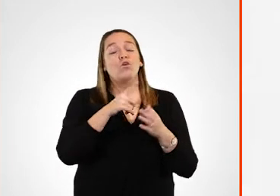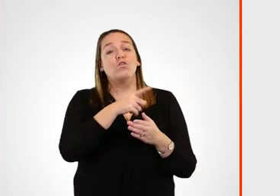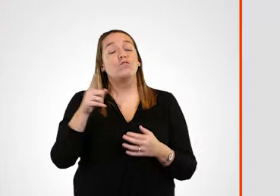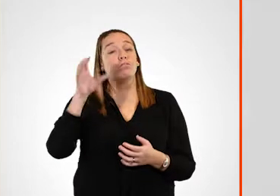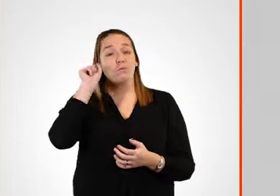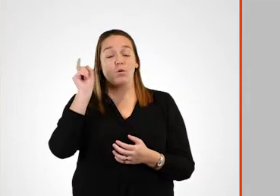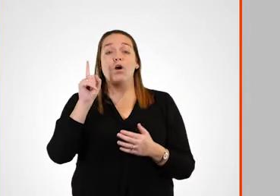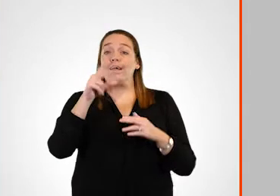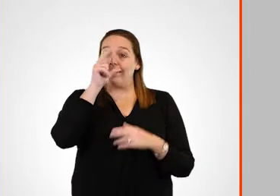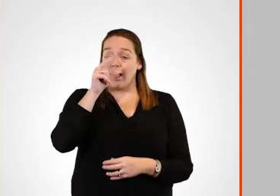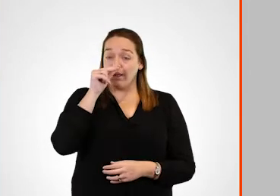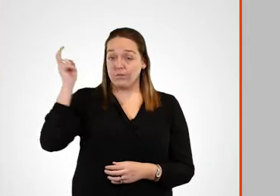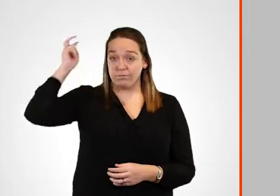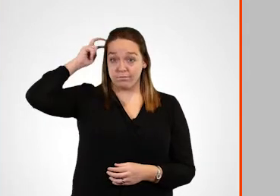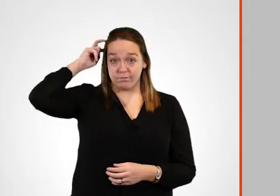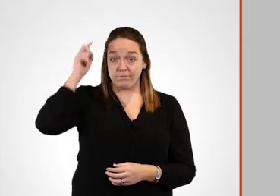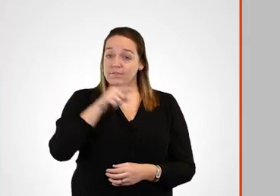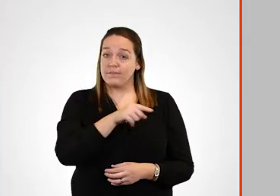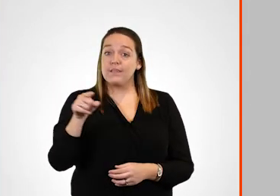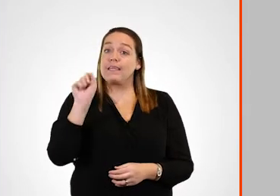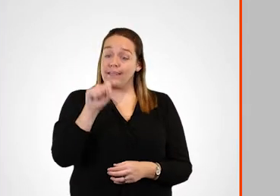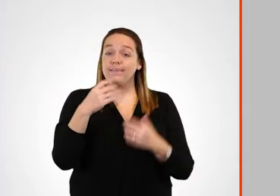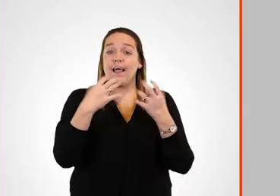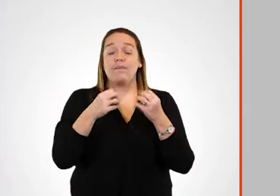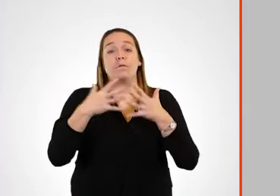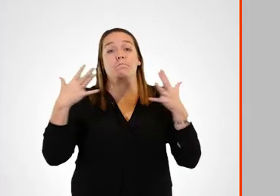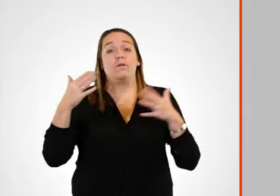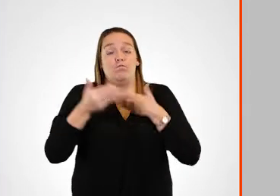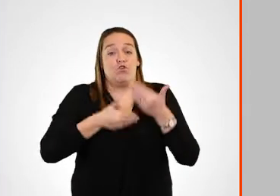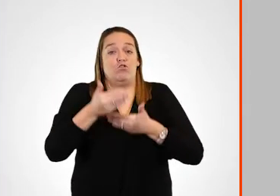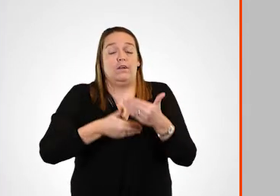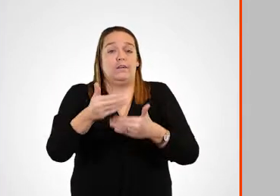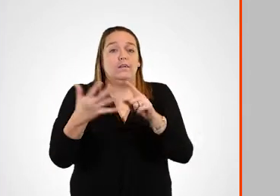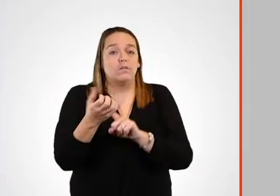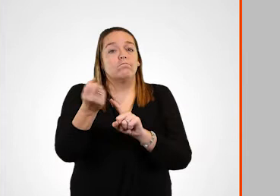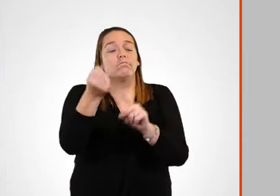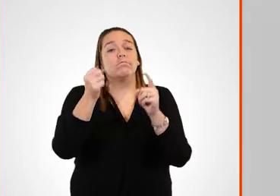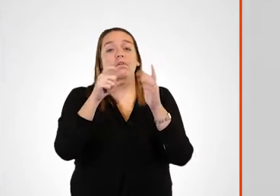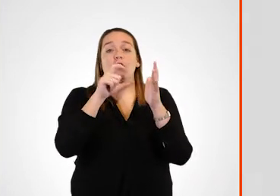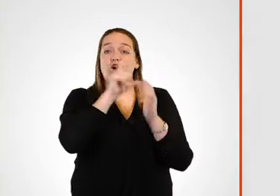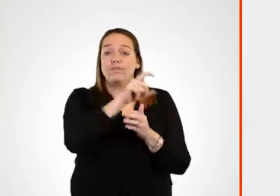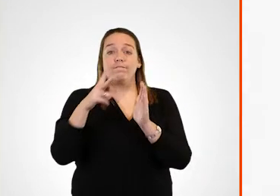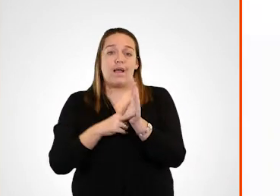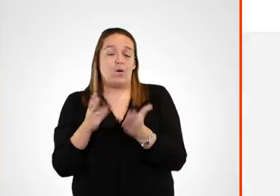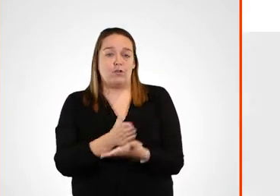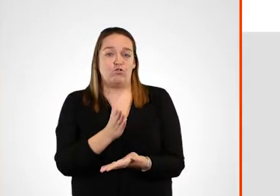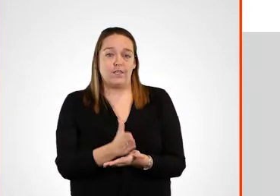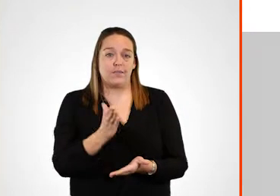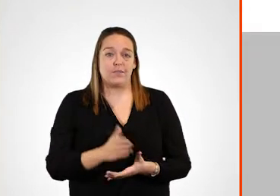cochlear implant recipients do make substantial progress in consonant-vowel accuracy.